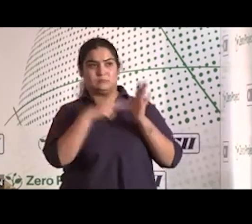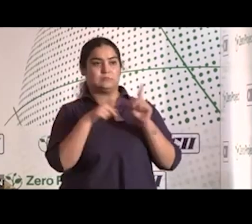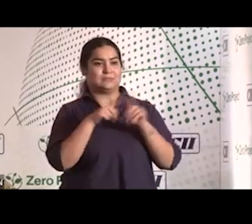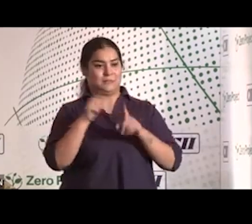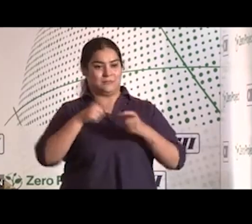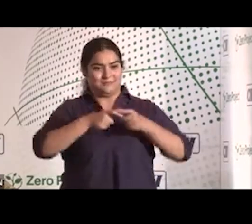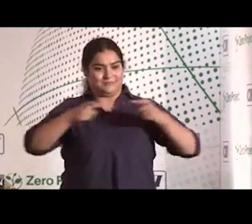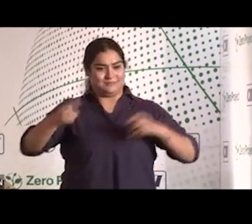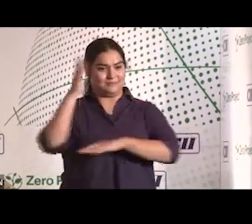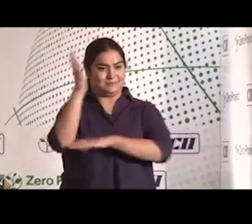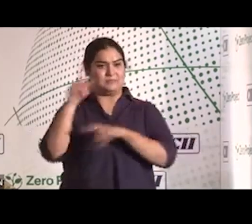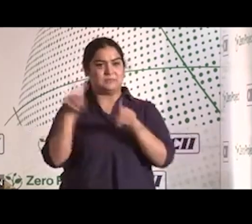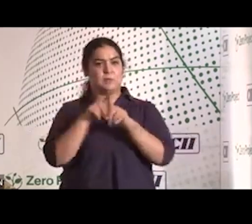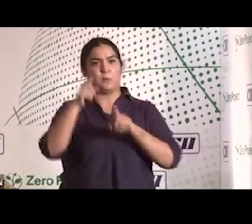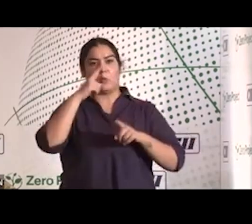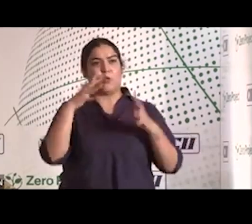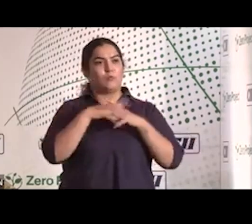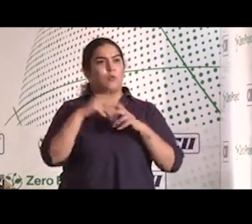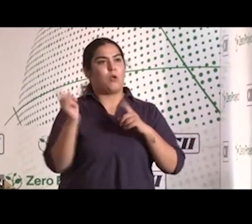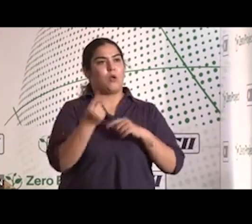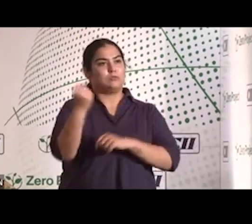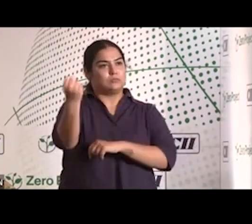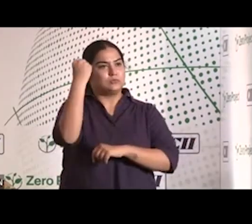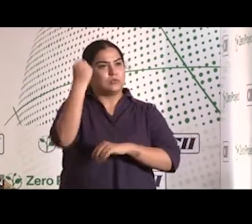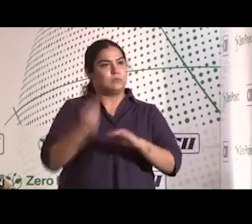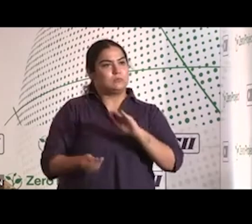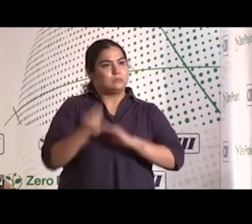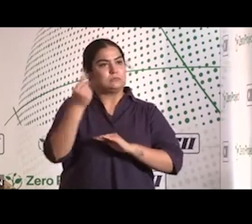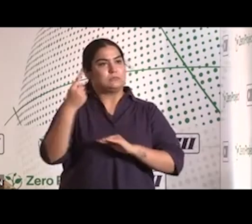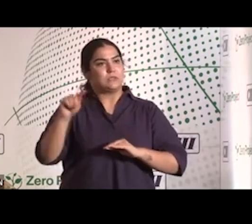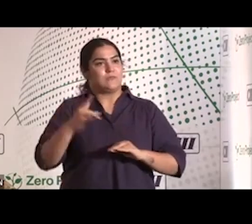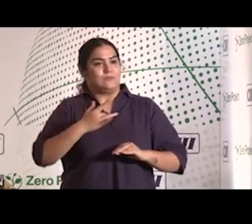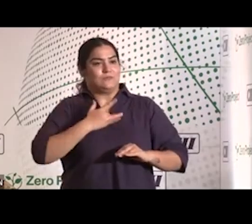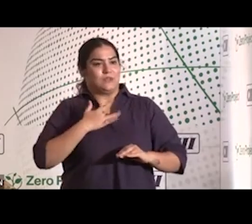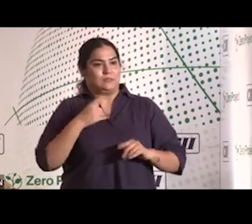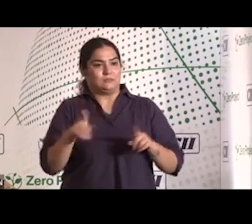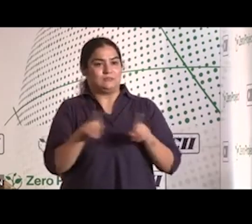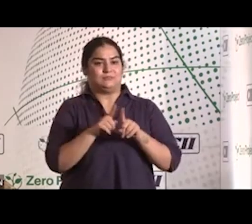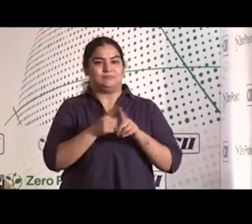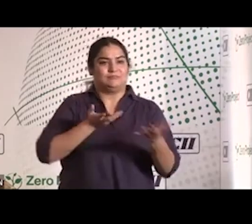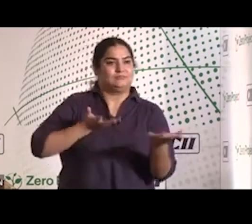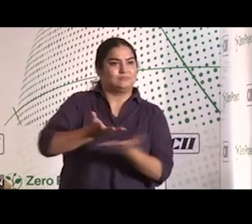very strongly feel that the informal discourse